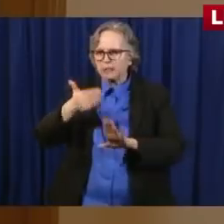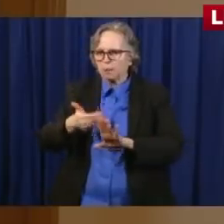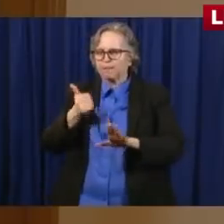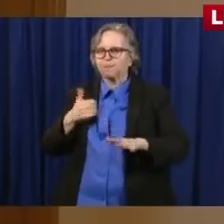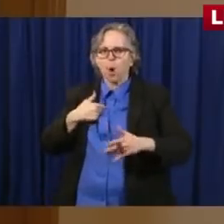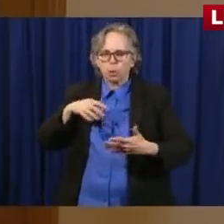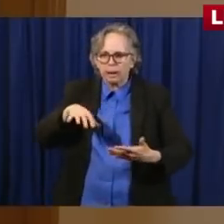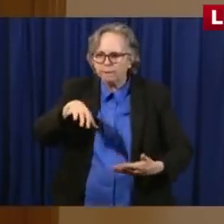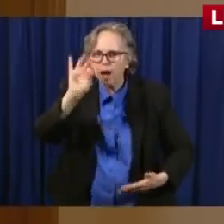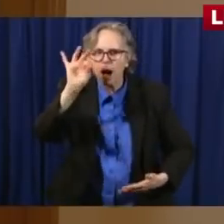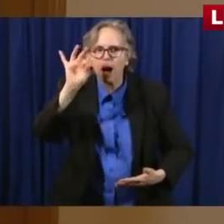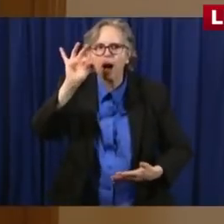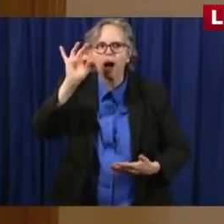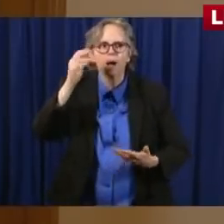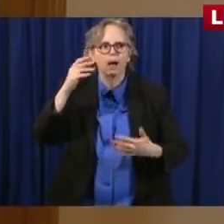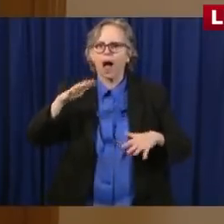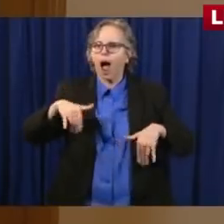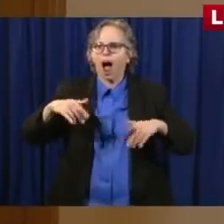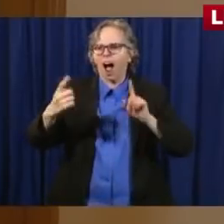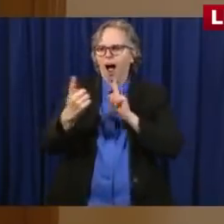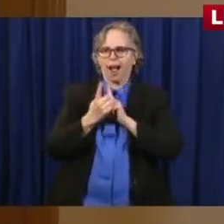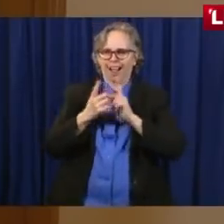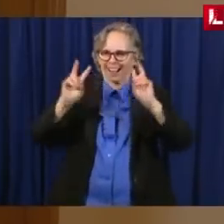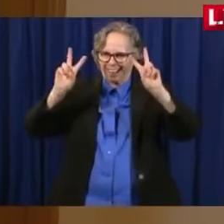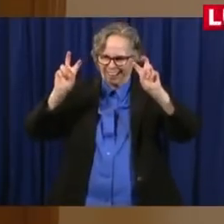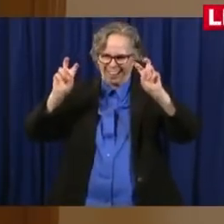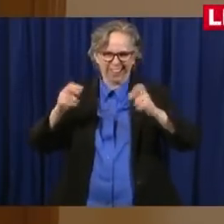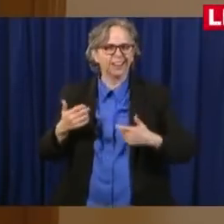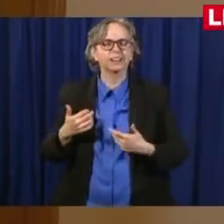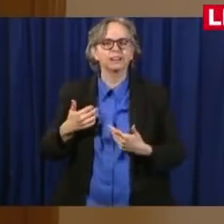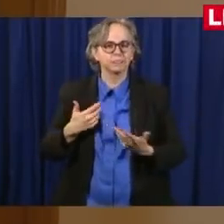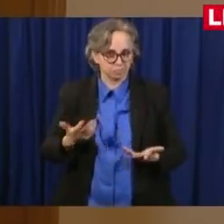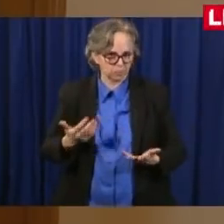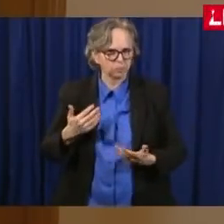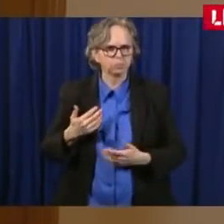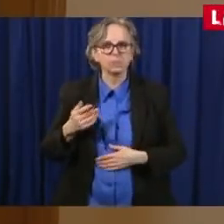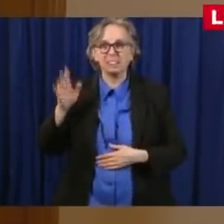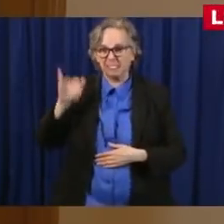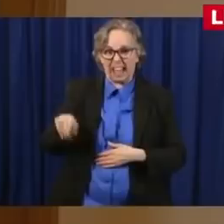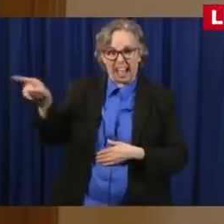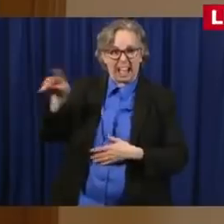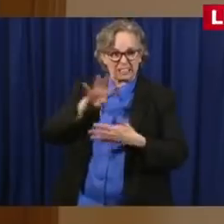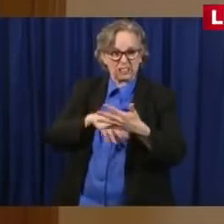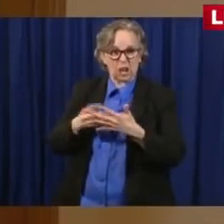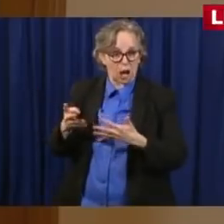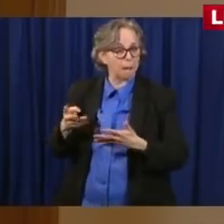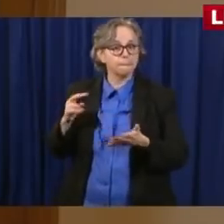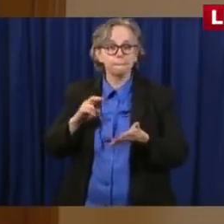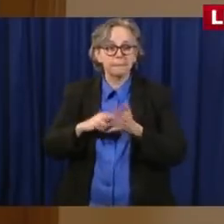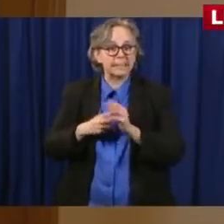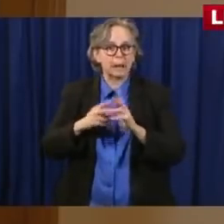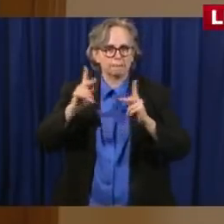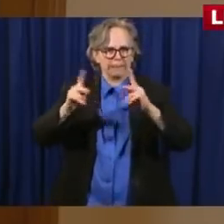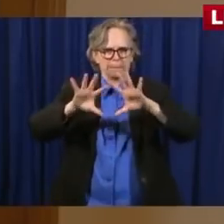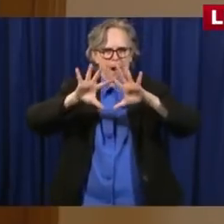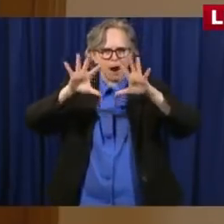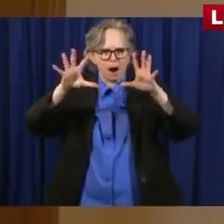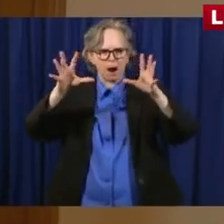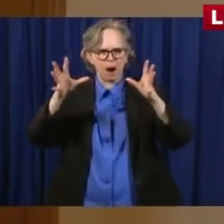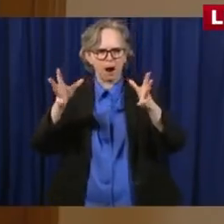WE KNOW NOW THIS DISEASE WAS SPREADING BEFORE YOU EVEN MET ME.